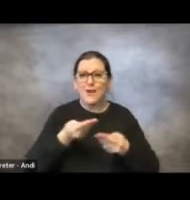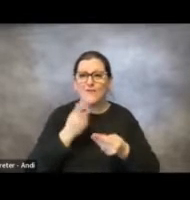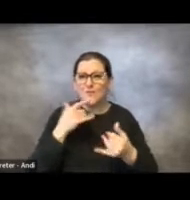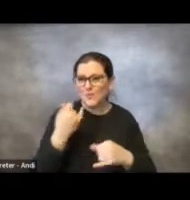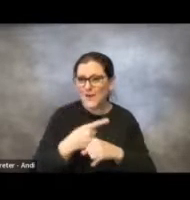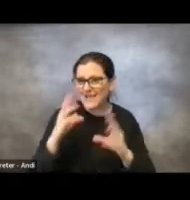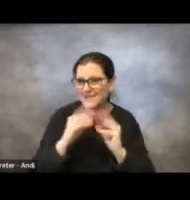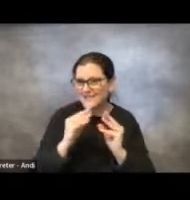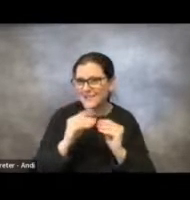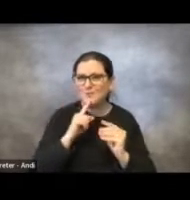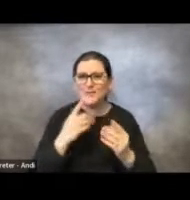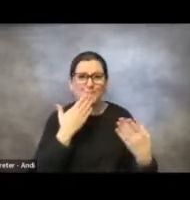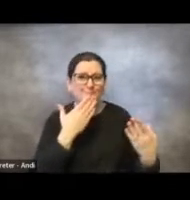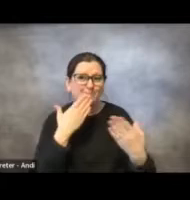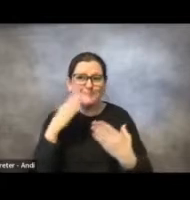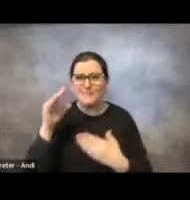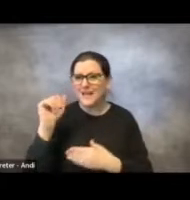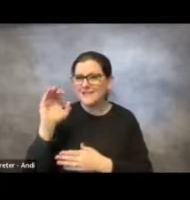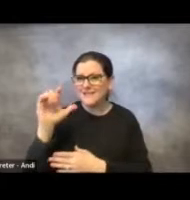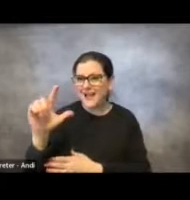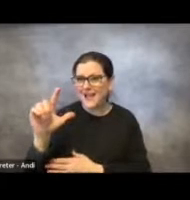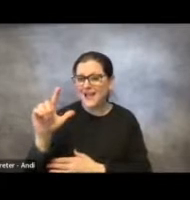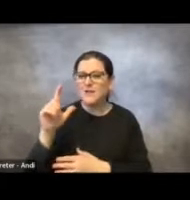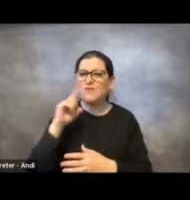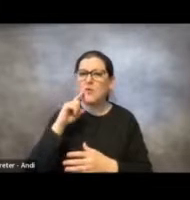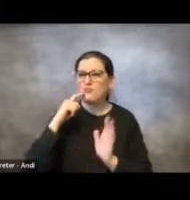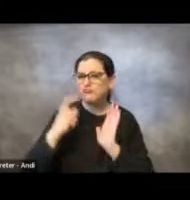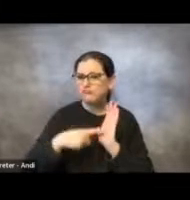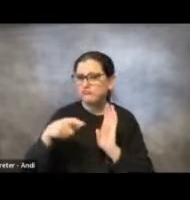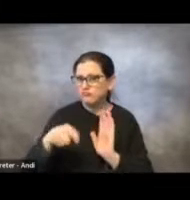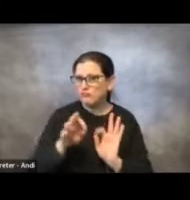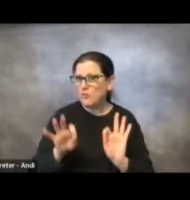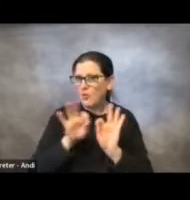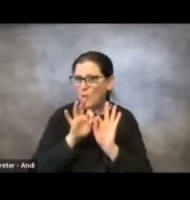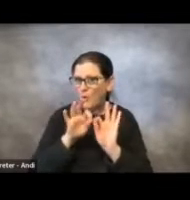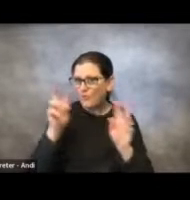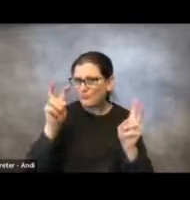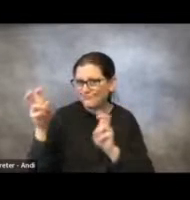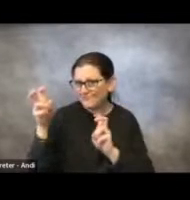grateful to ACL for recognizing this important topic focus area.